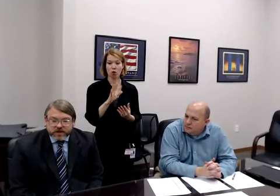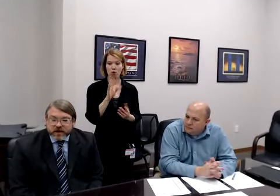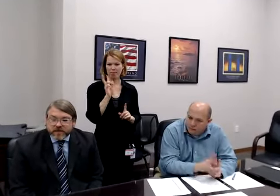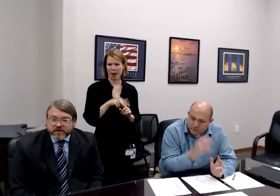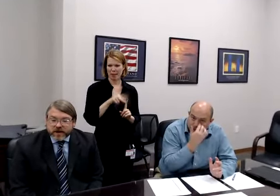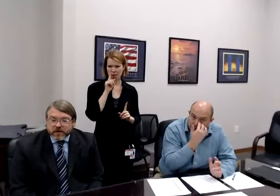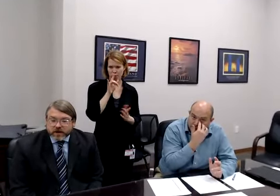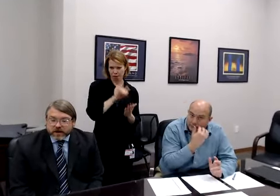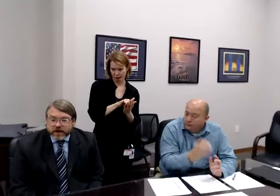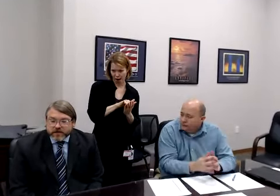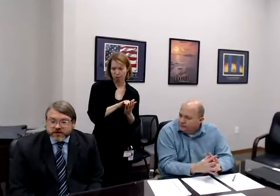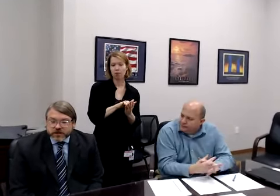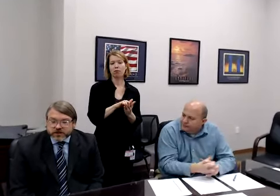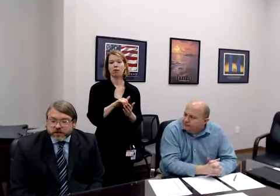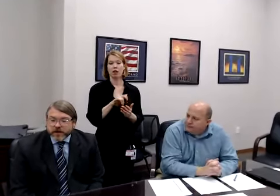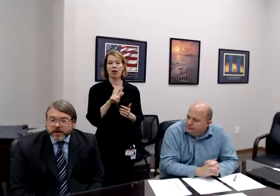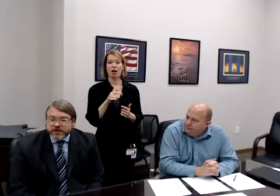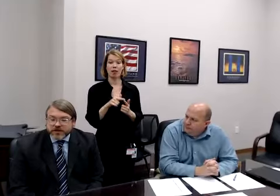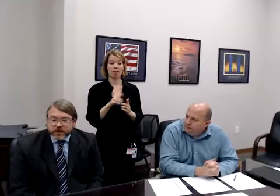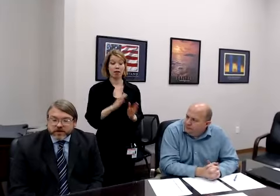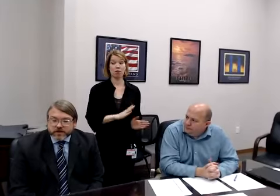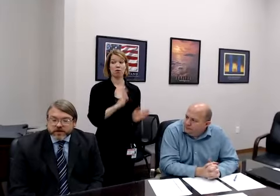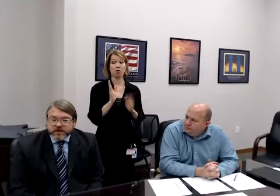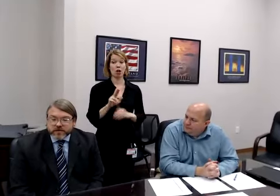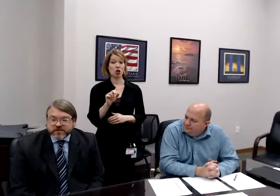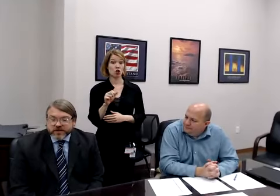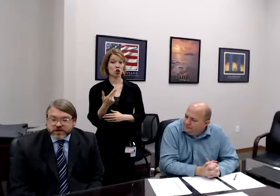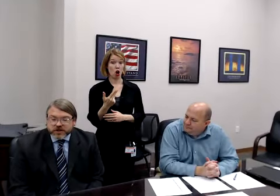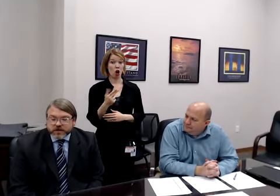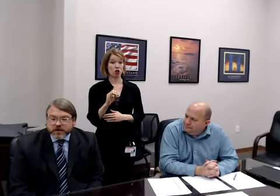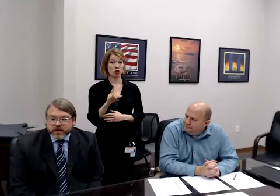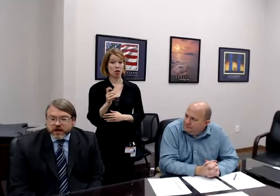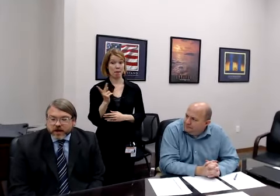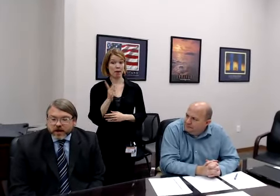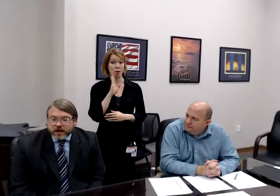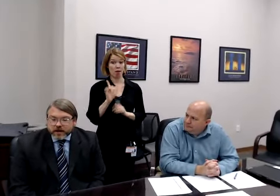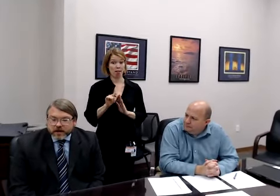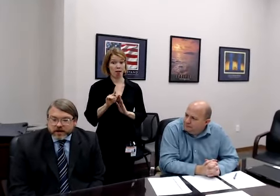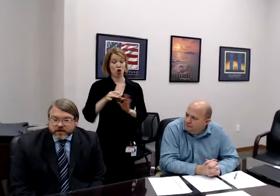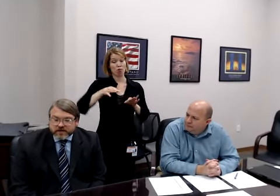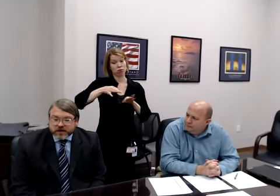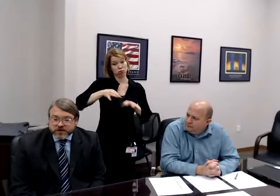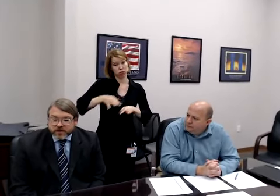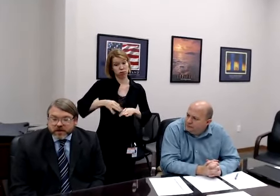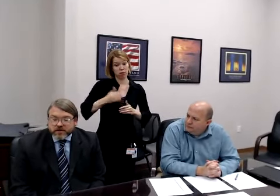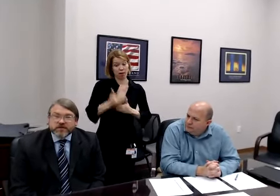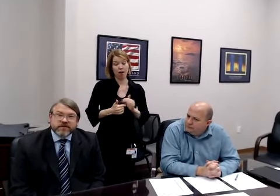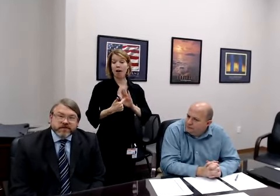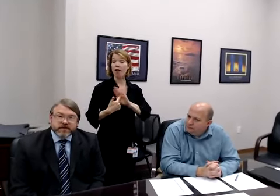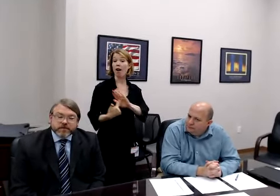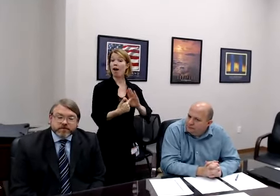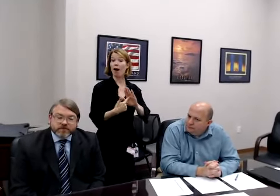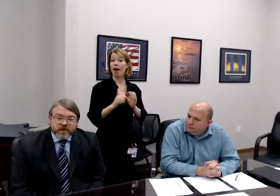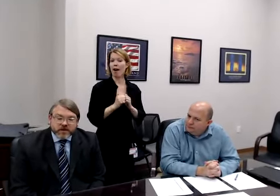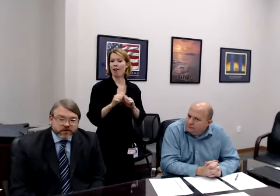And then after that we are going to have Joshua and Shelbi do a demonstration and discussion about the new system.